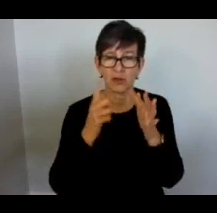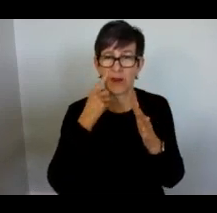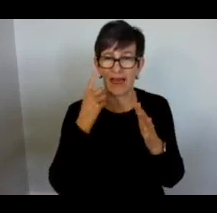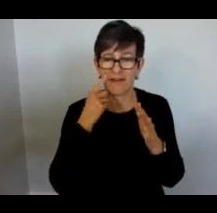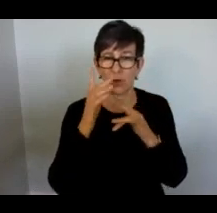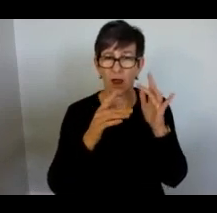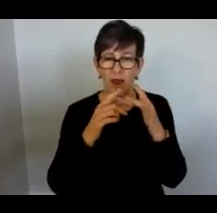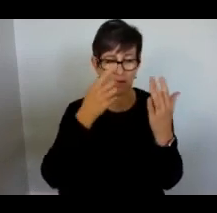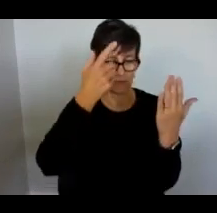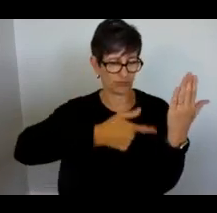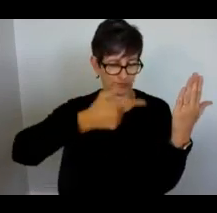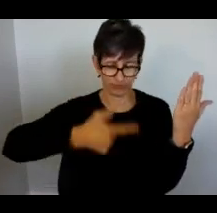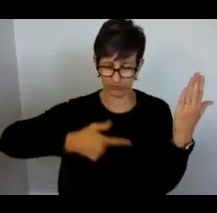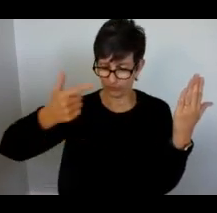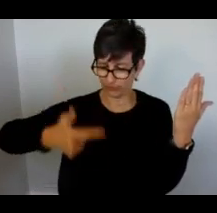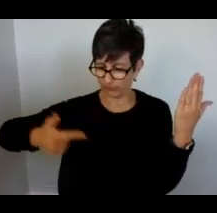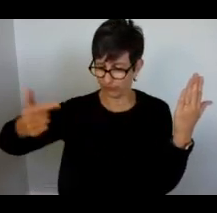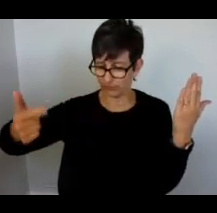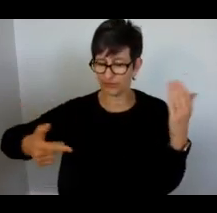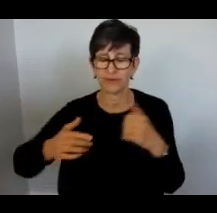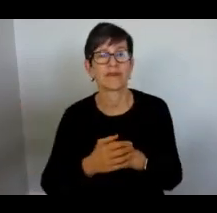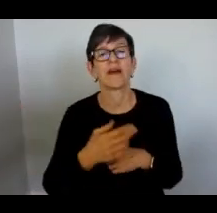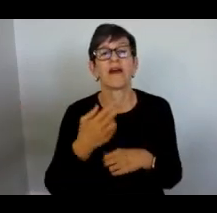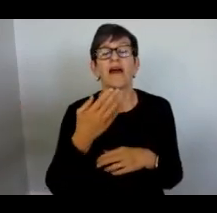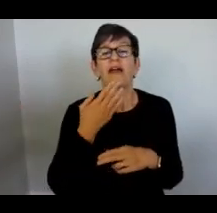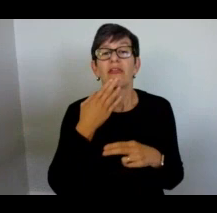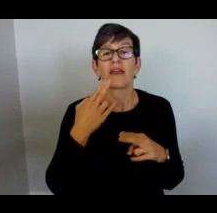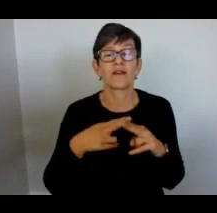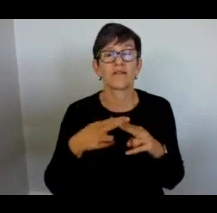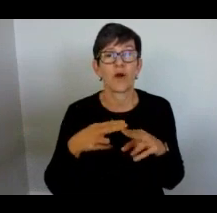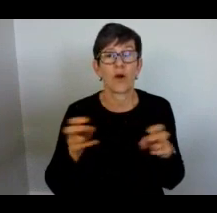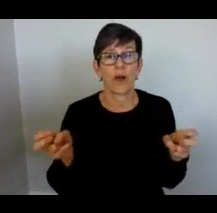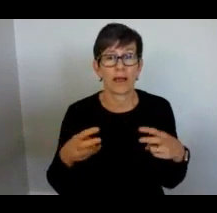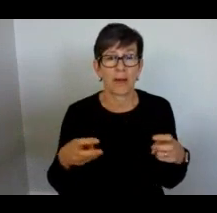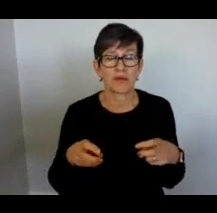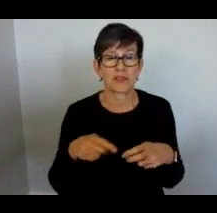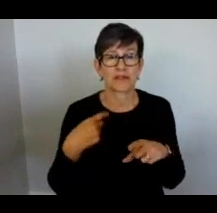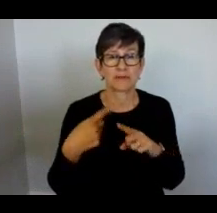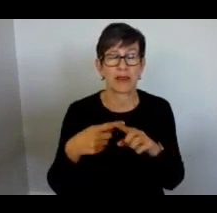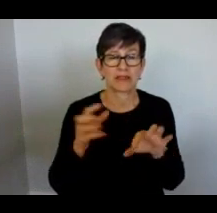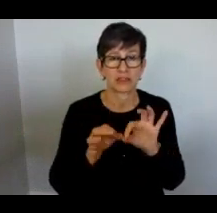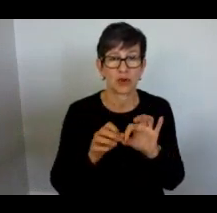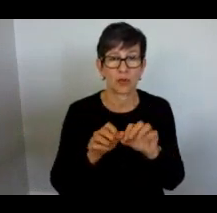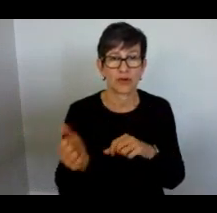to our live Captioner and our Auslan interpreters as well. We'll see you all at the next webinar.